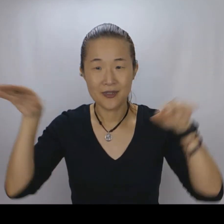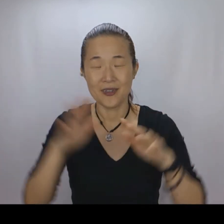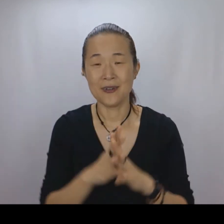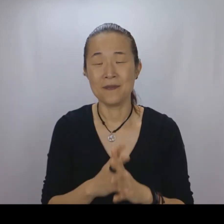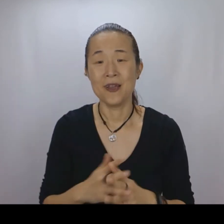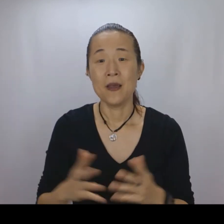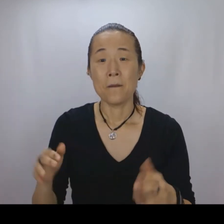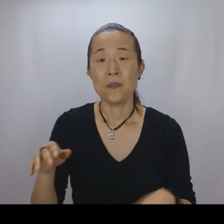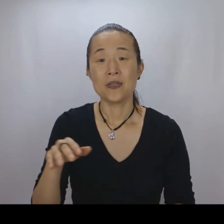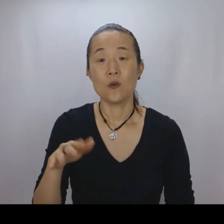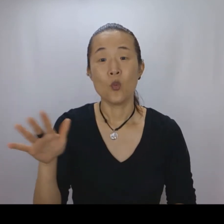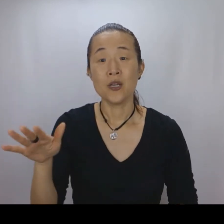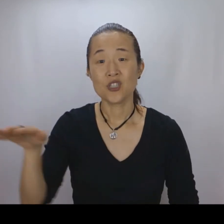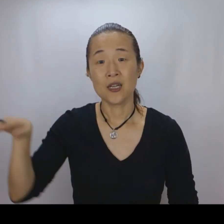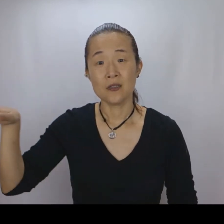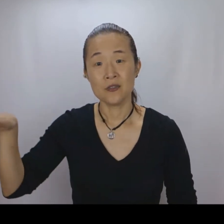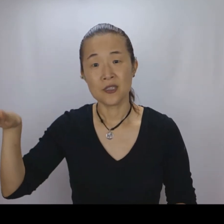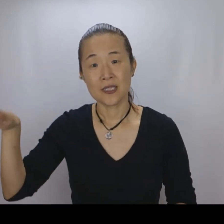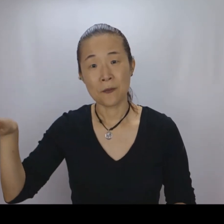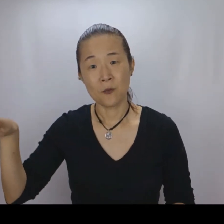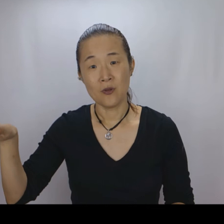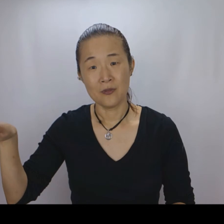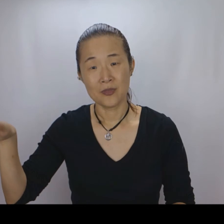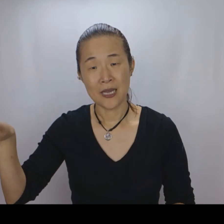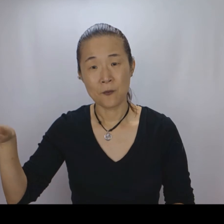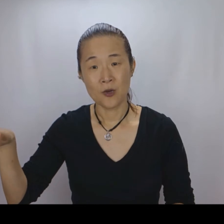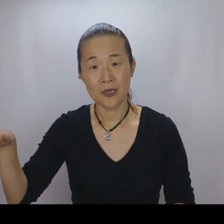but one child you just tap, tap one,